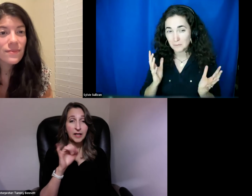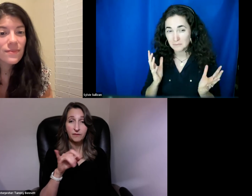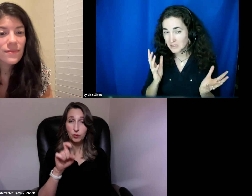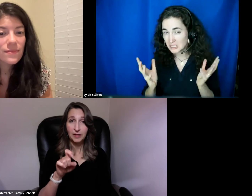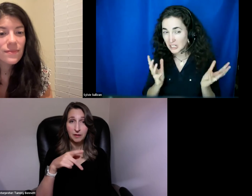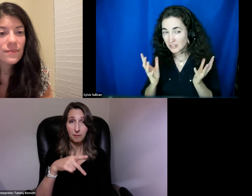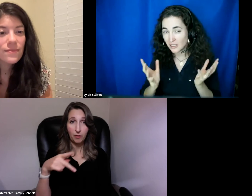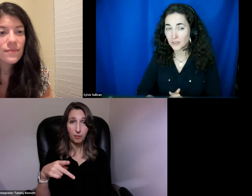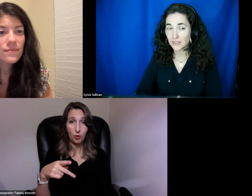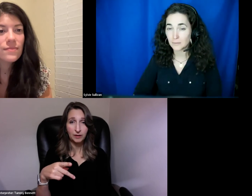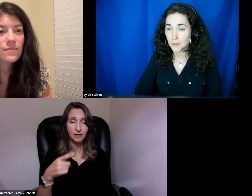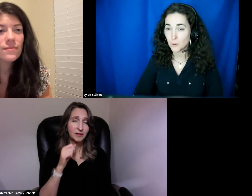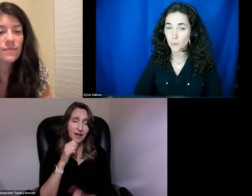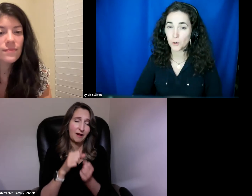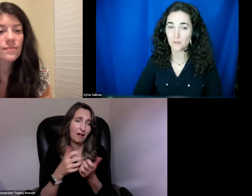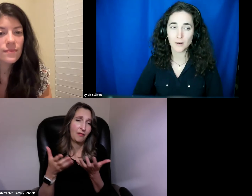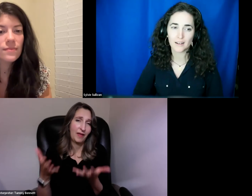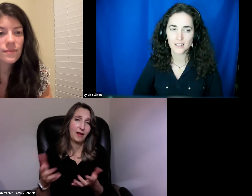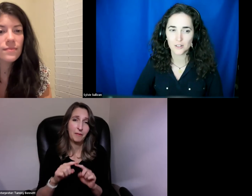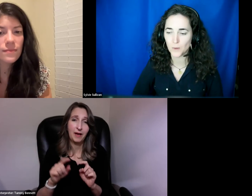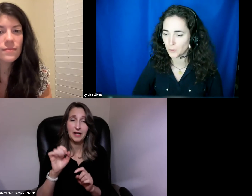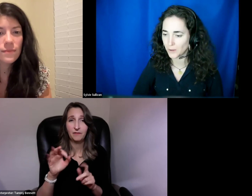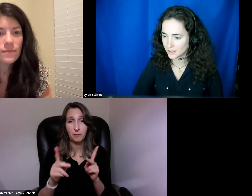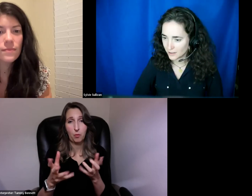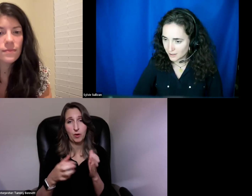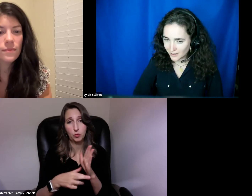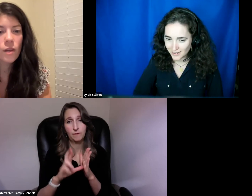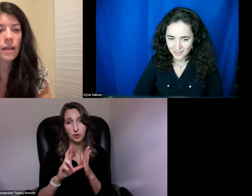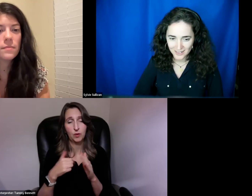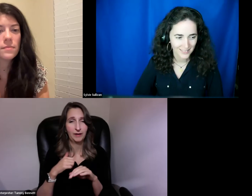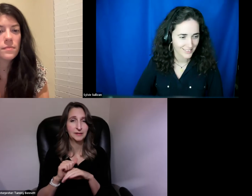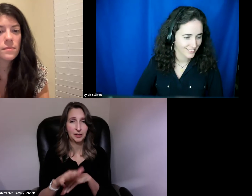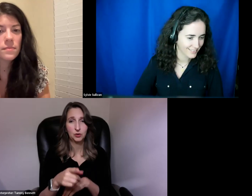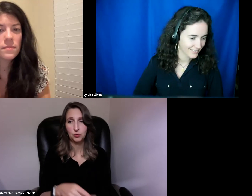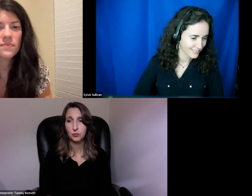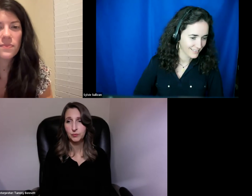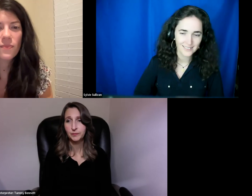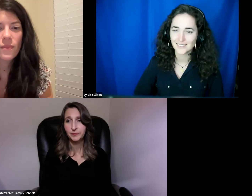I can share, there's not a lot on it that people may want to review, but I'll send it to you anyways.